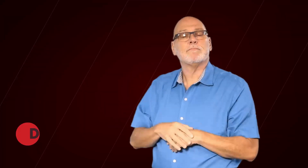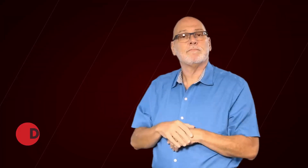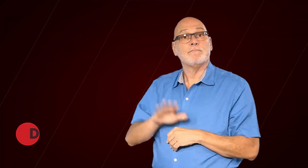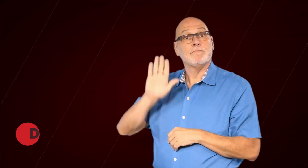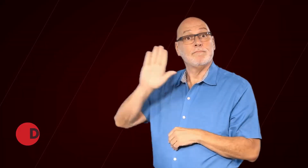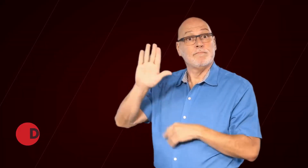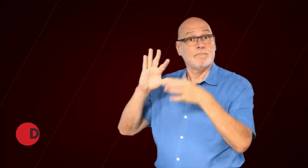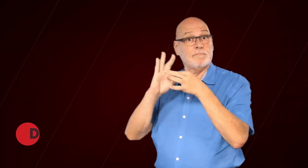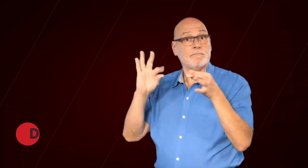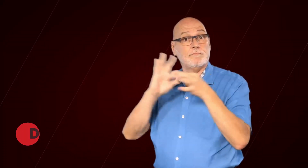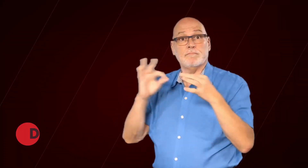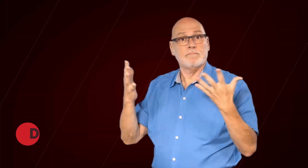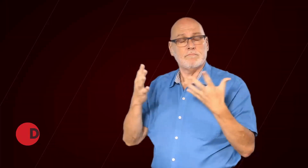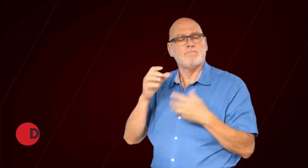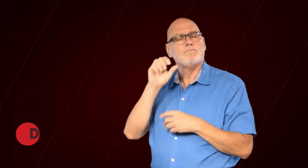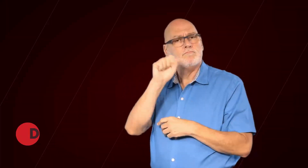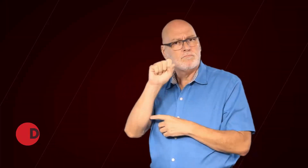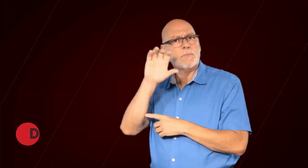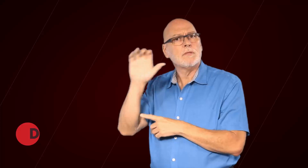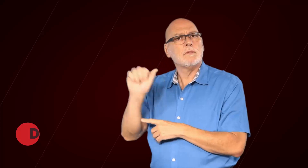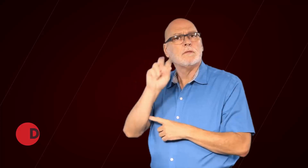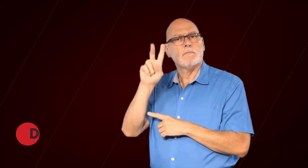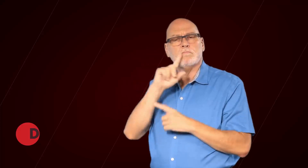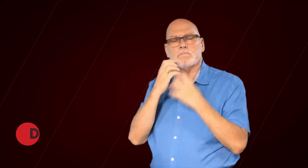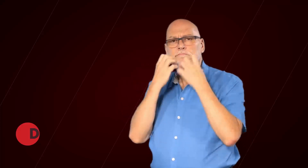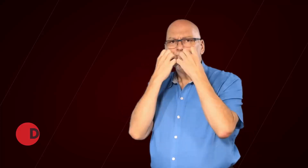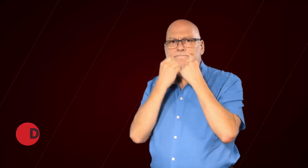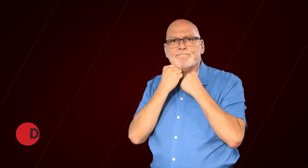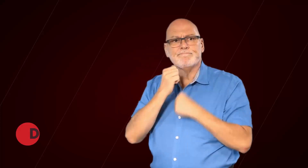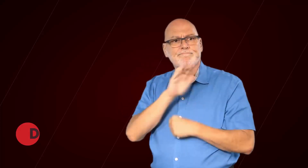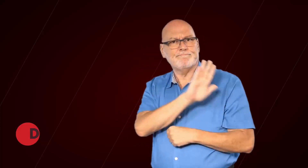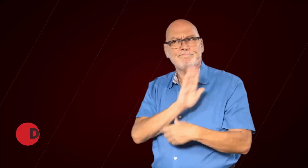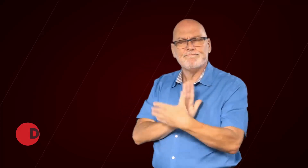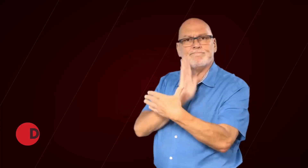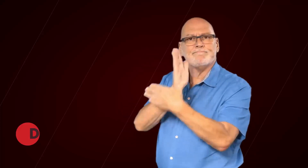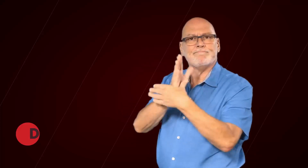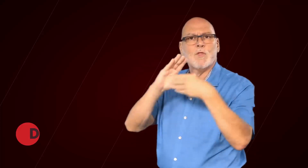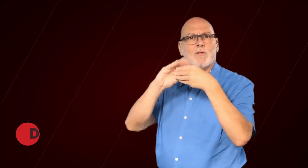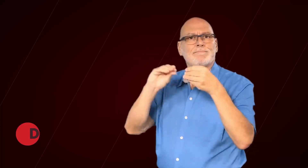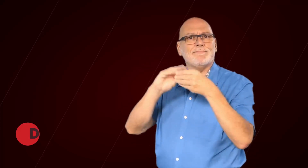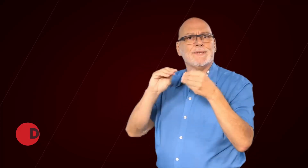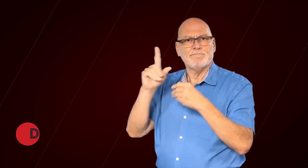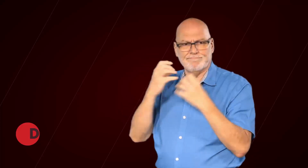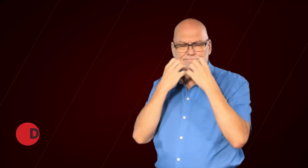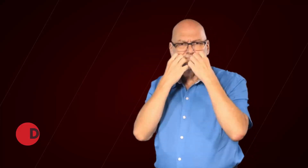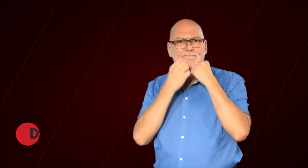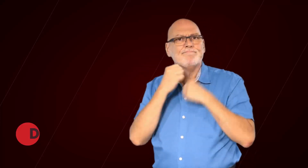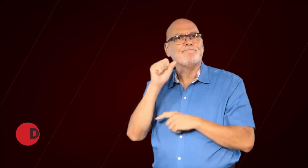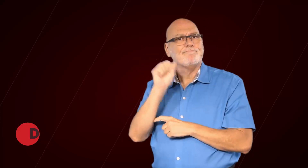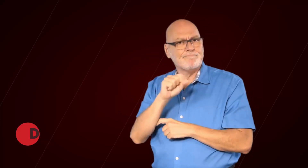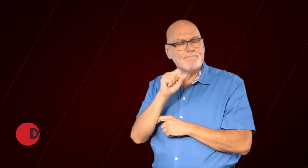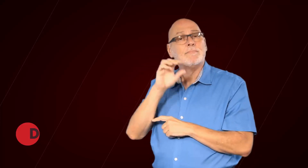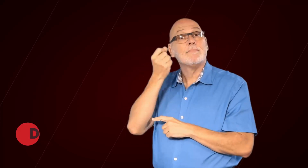"While CAV appreciates the intervenor's comments, CAV considers that,